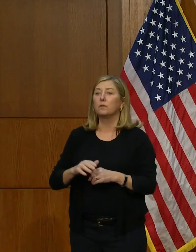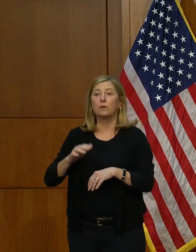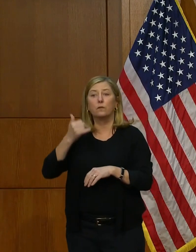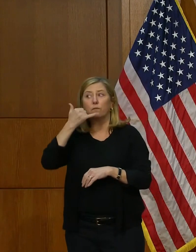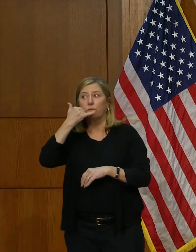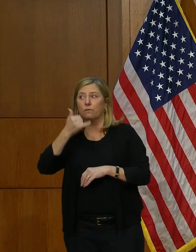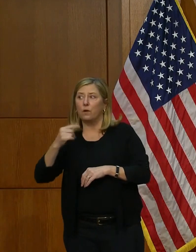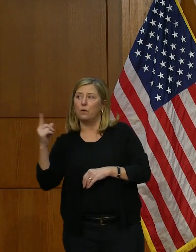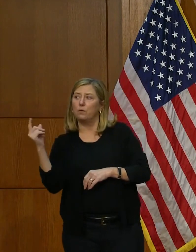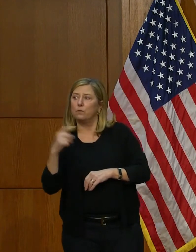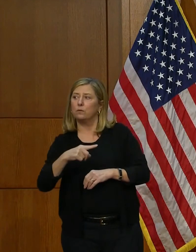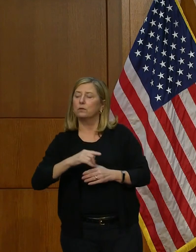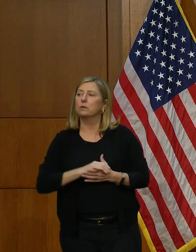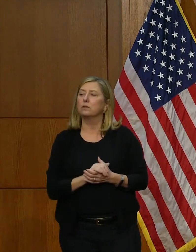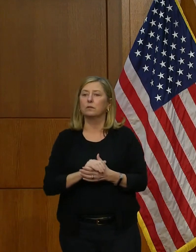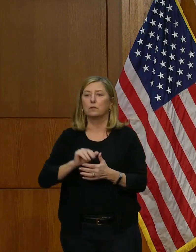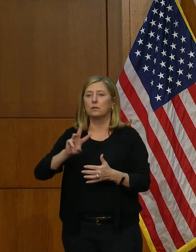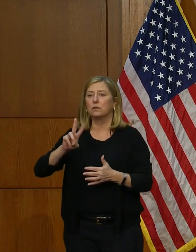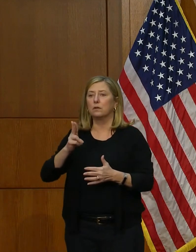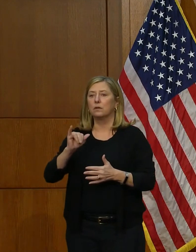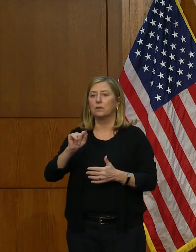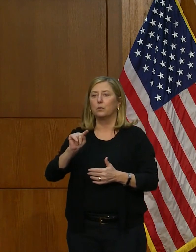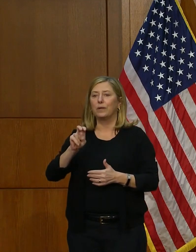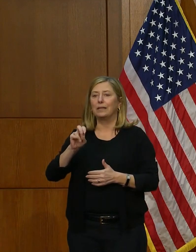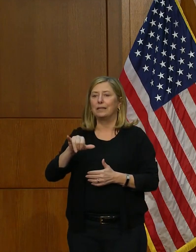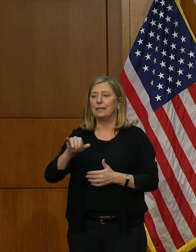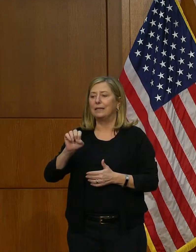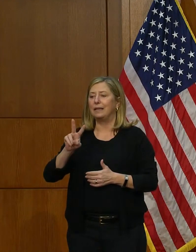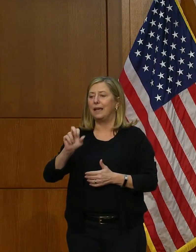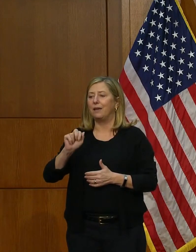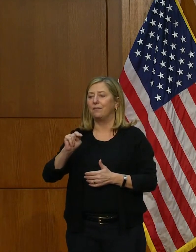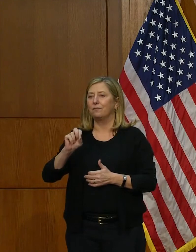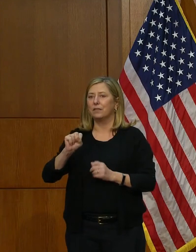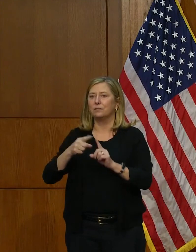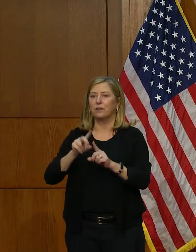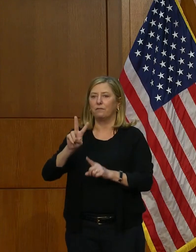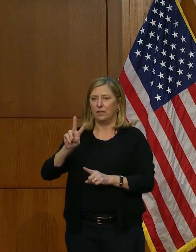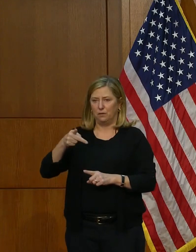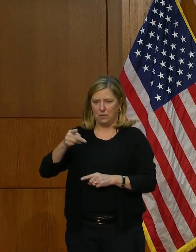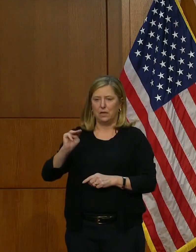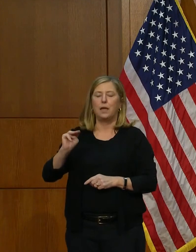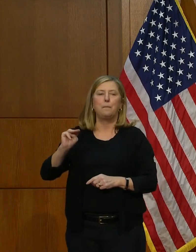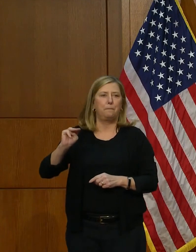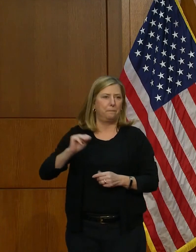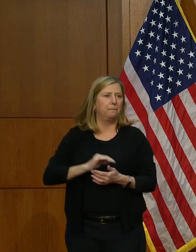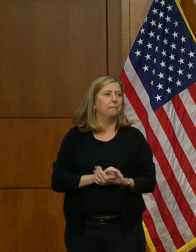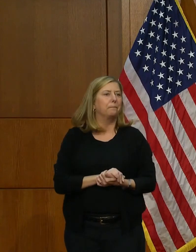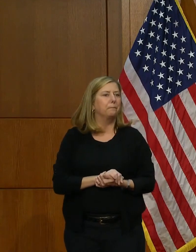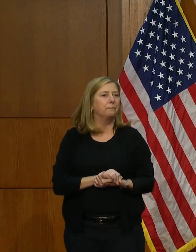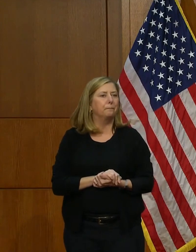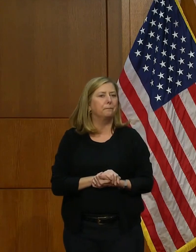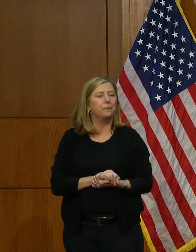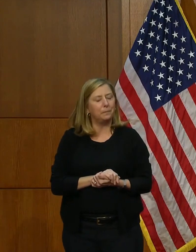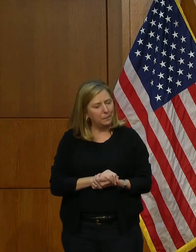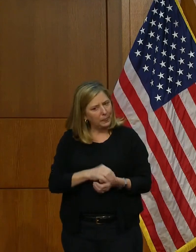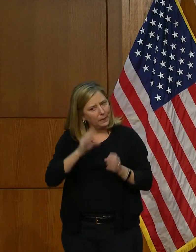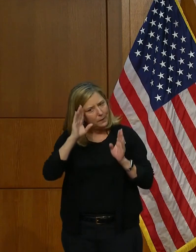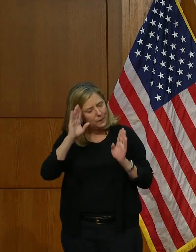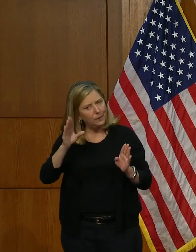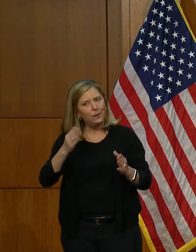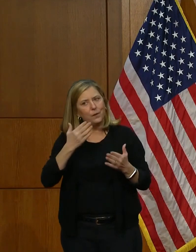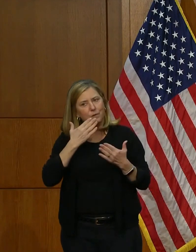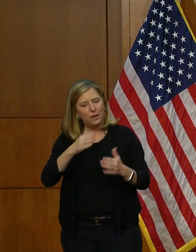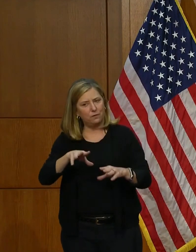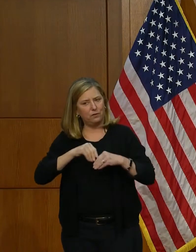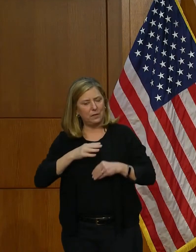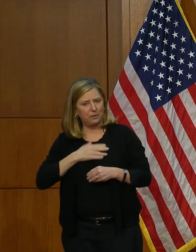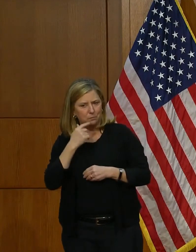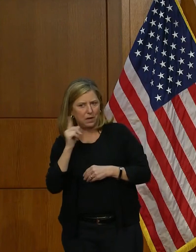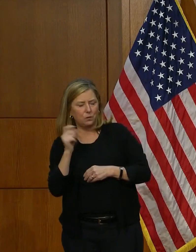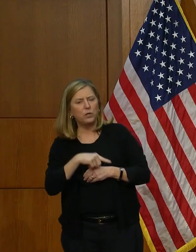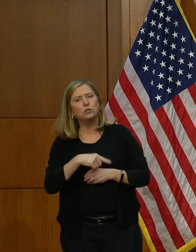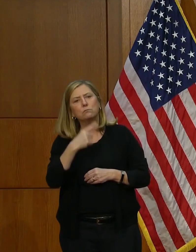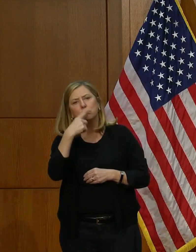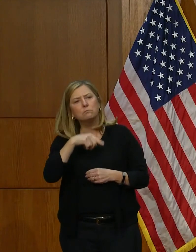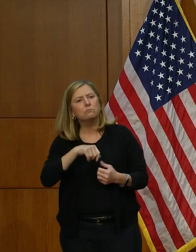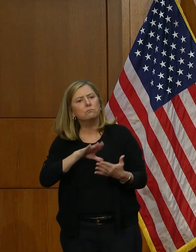YOU ON THAT PARTICULAR. ISSUE.